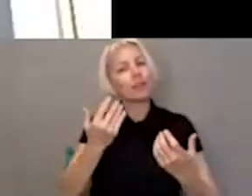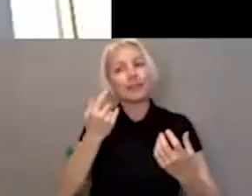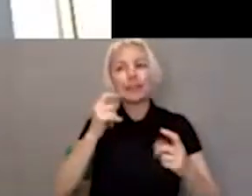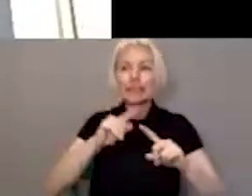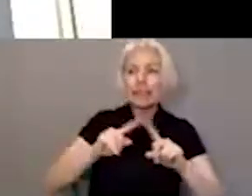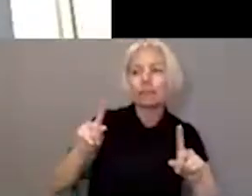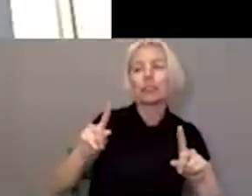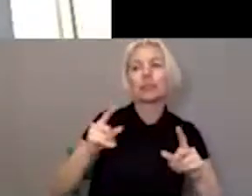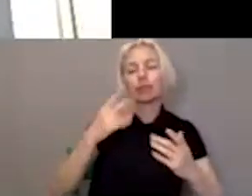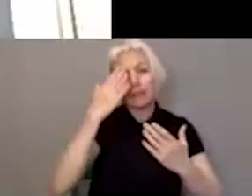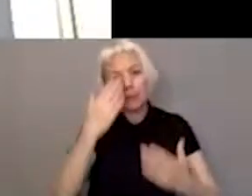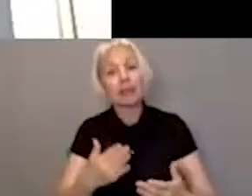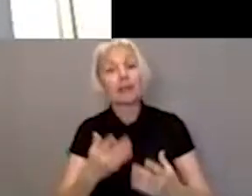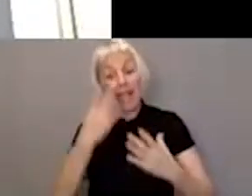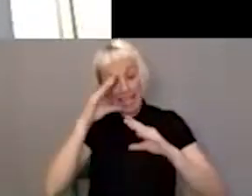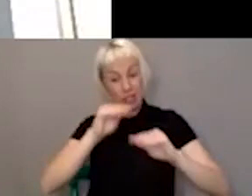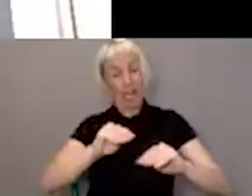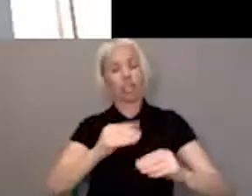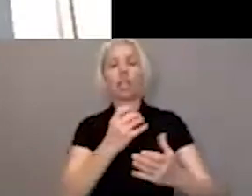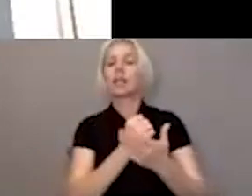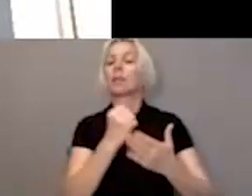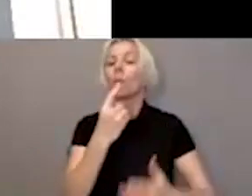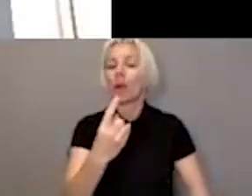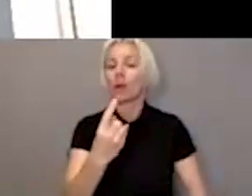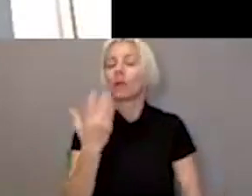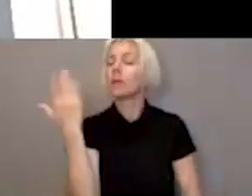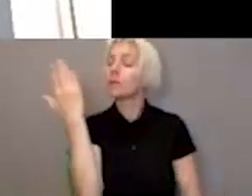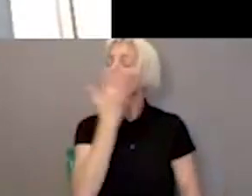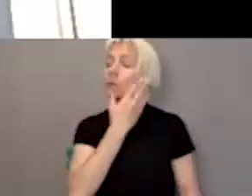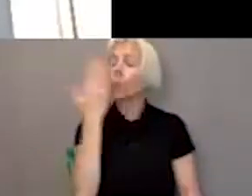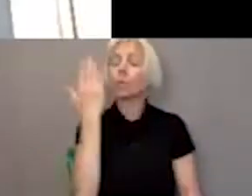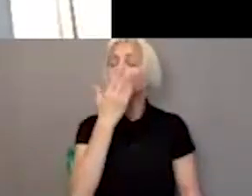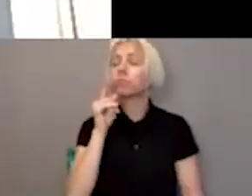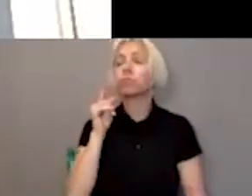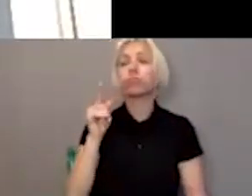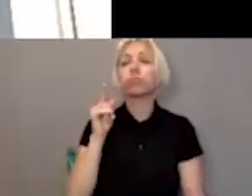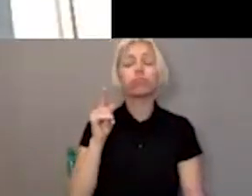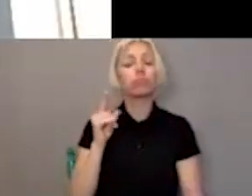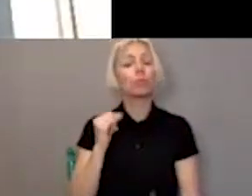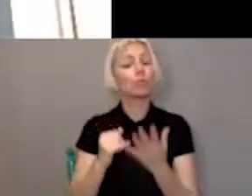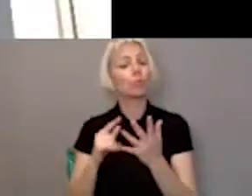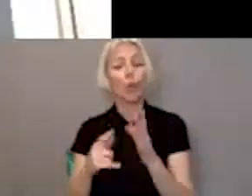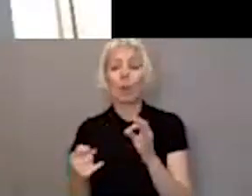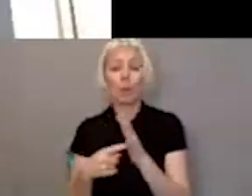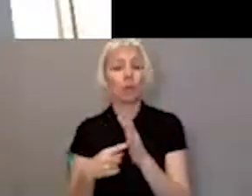our schools play an absolute mountainous responsibility in terms of being able to do that. Every day,